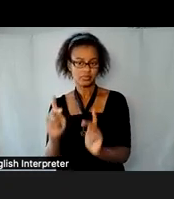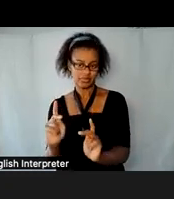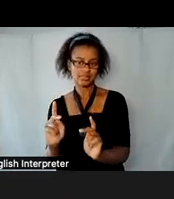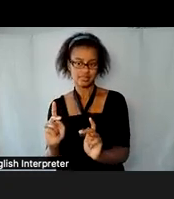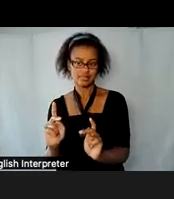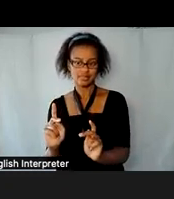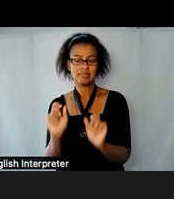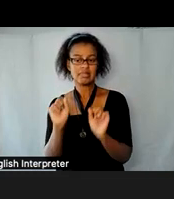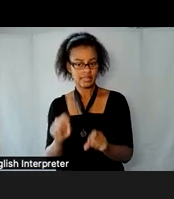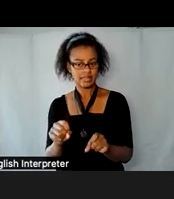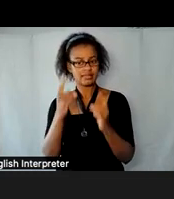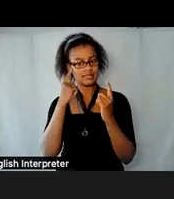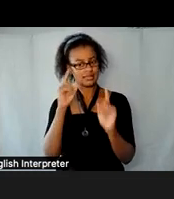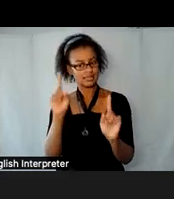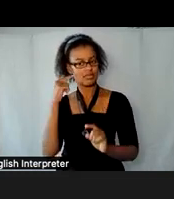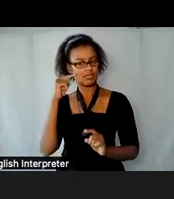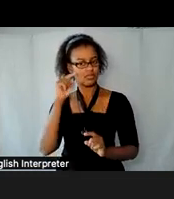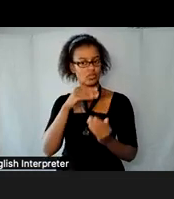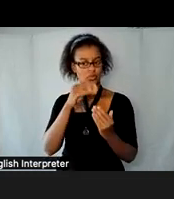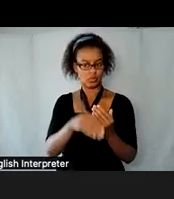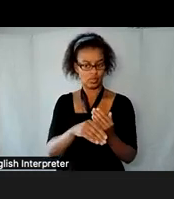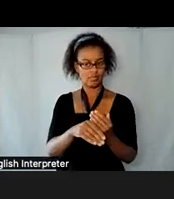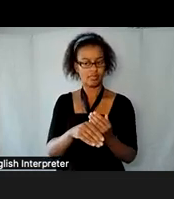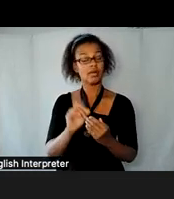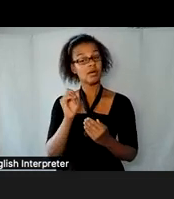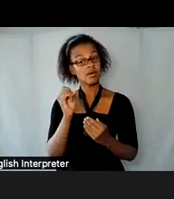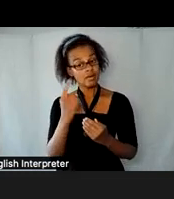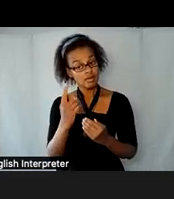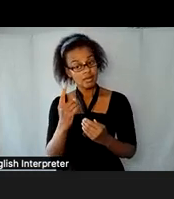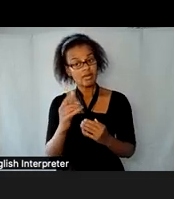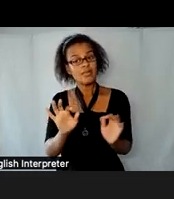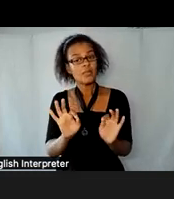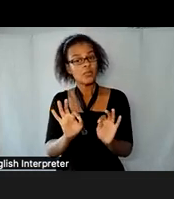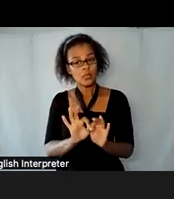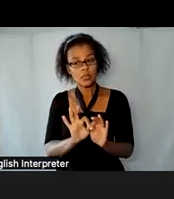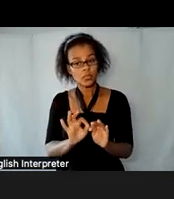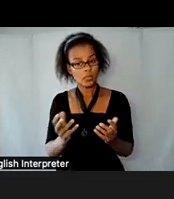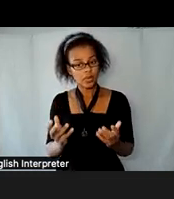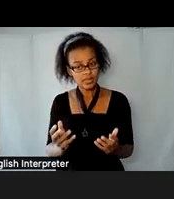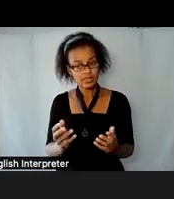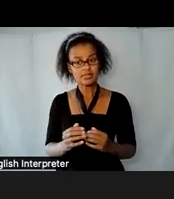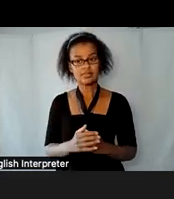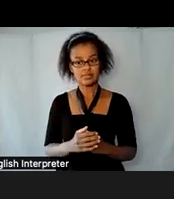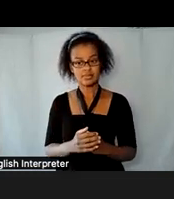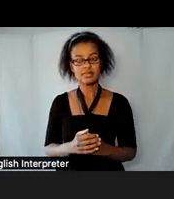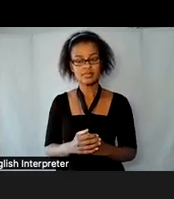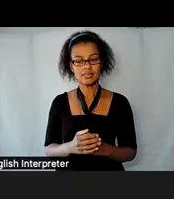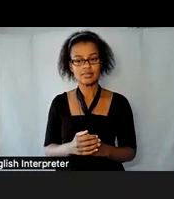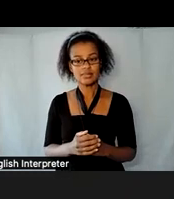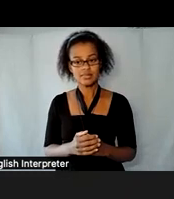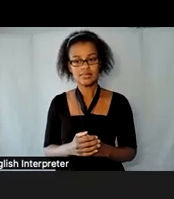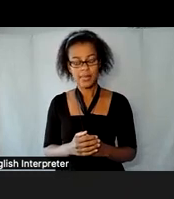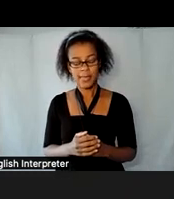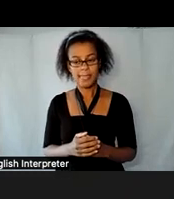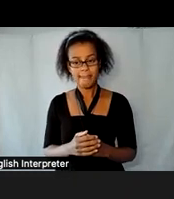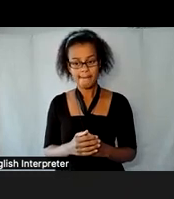program, as long as it takes into account those, you know, realities of the site and